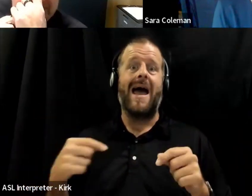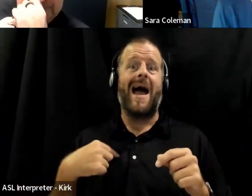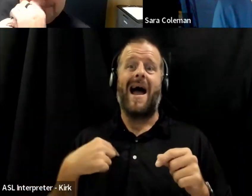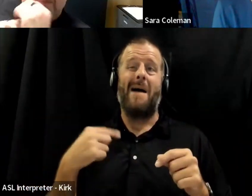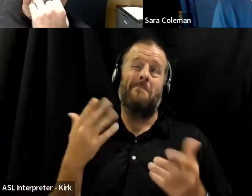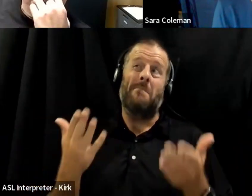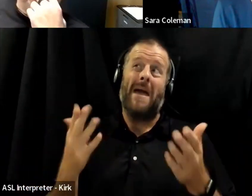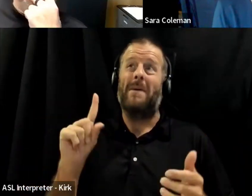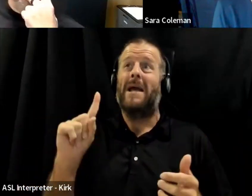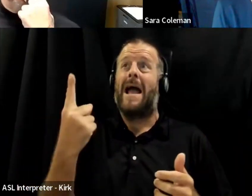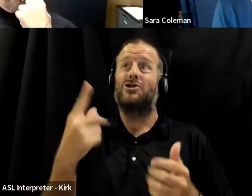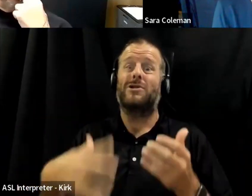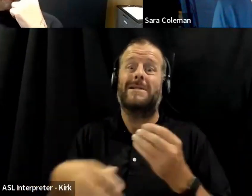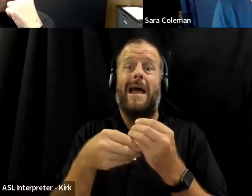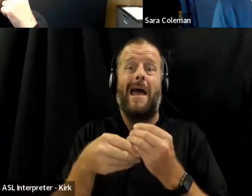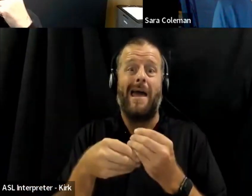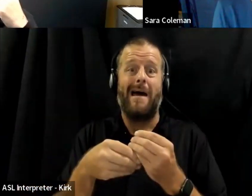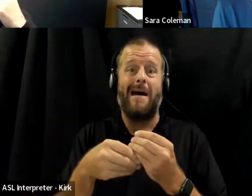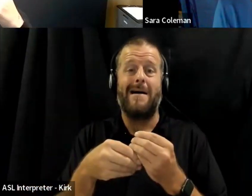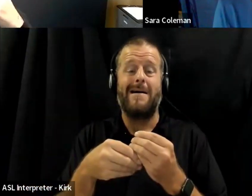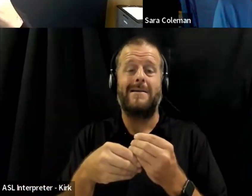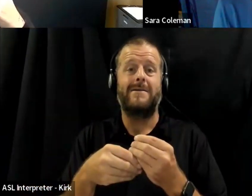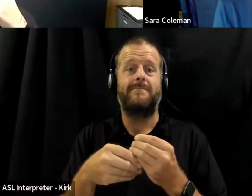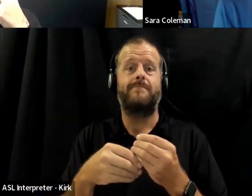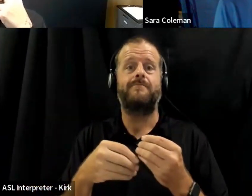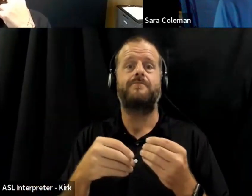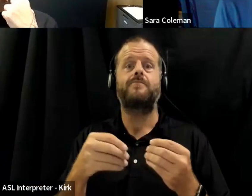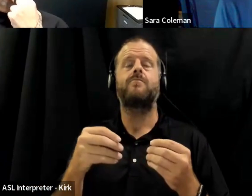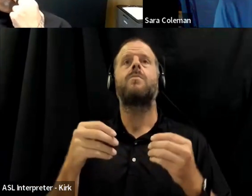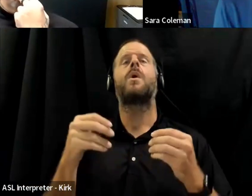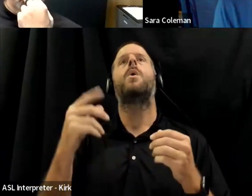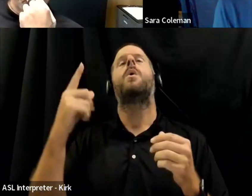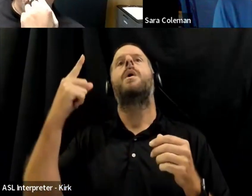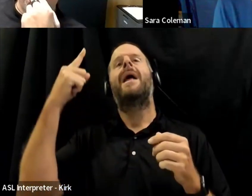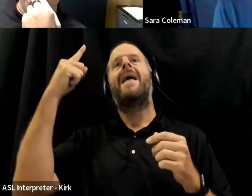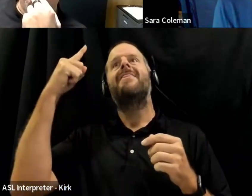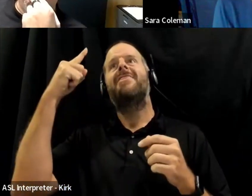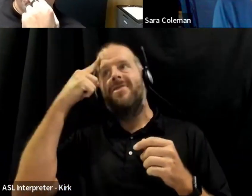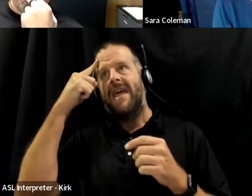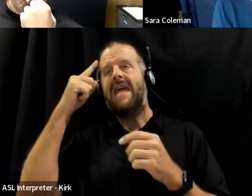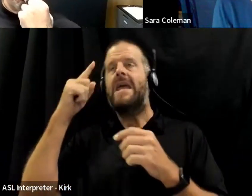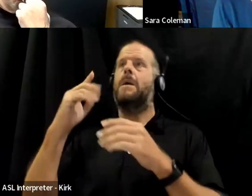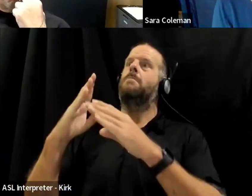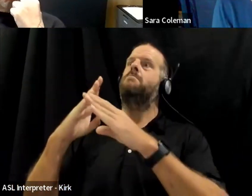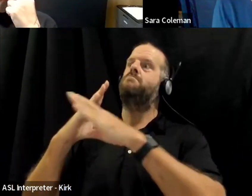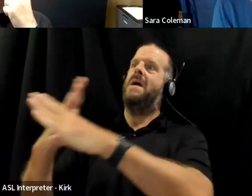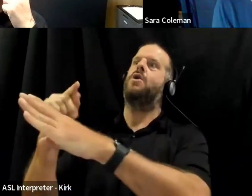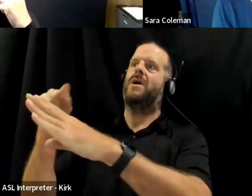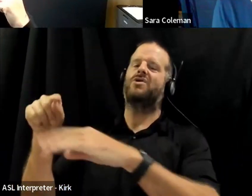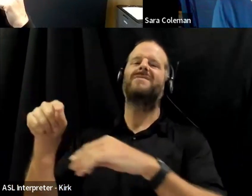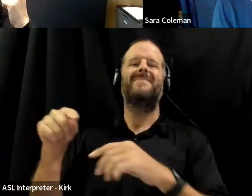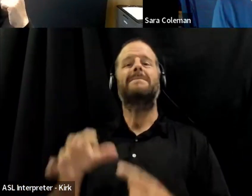when I think about barriers, especially since in my neck of the woods, this is about